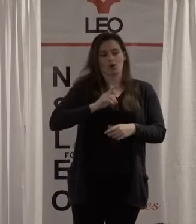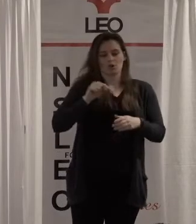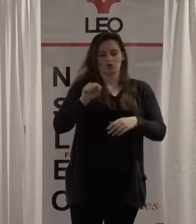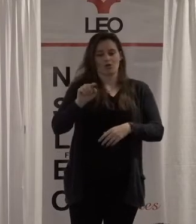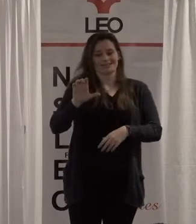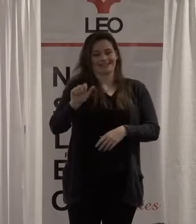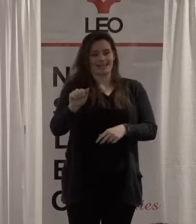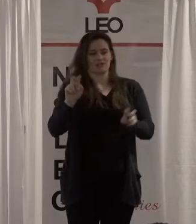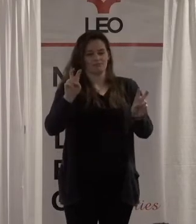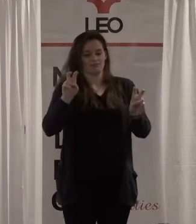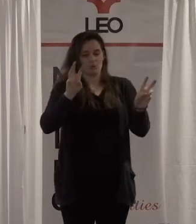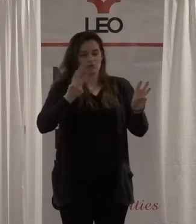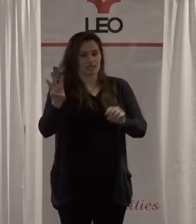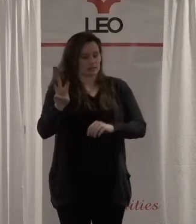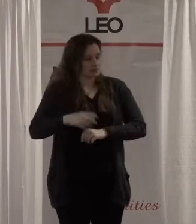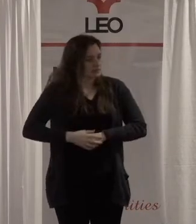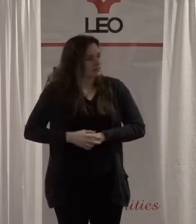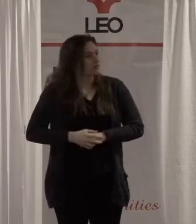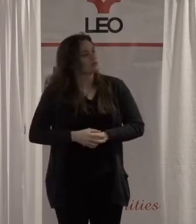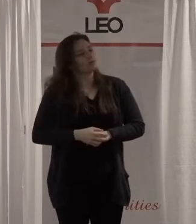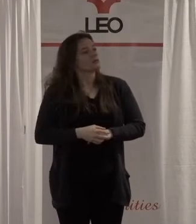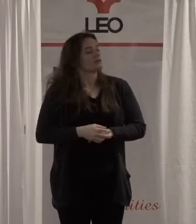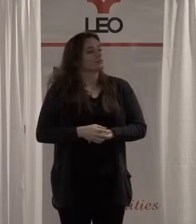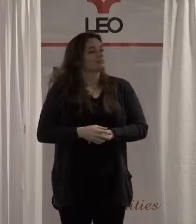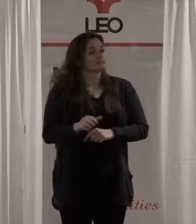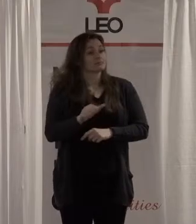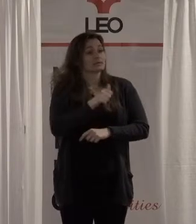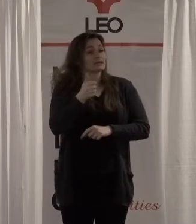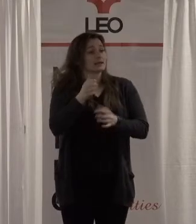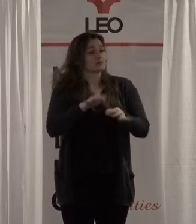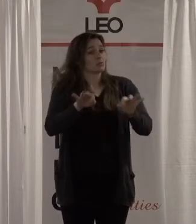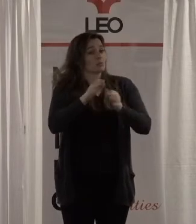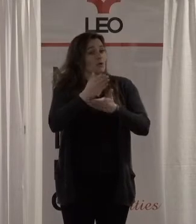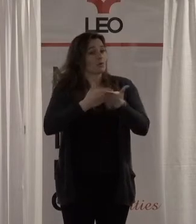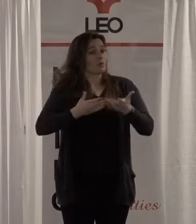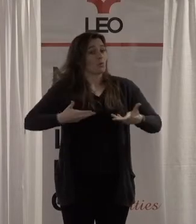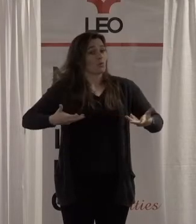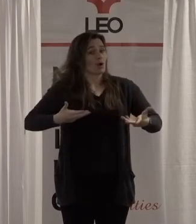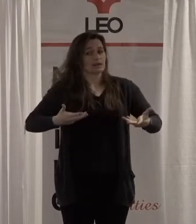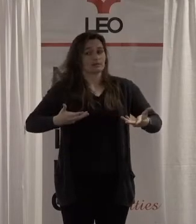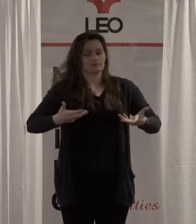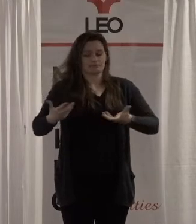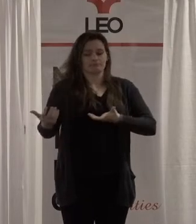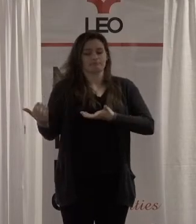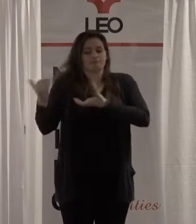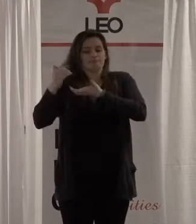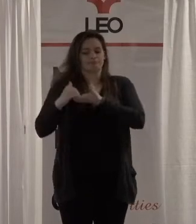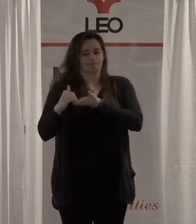AND ANOTHER SIGNIFICANT PART OF THIS WORK INVOLVES COLLABORATING WITH THE ACCESSIBILITY DIRECTORATE